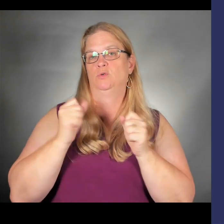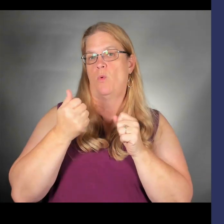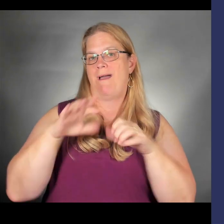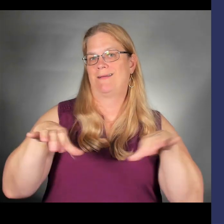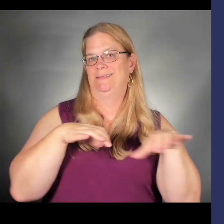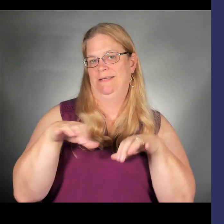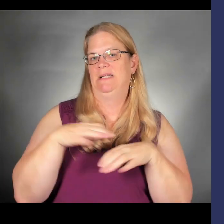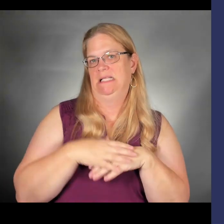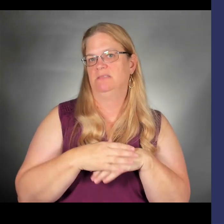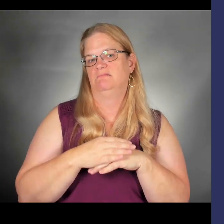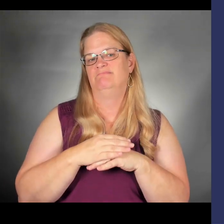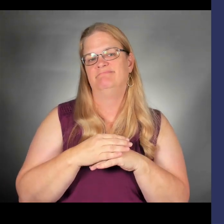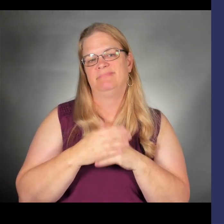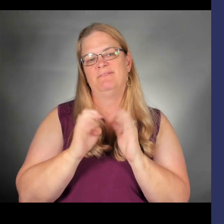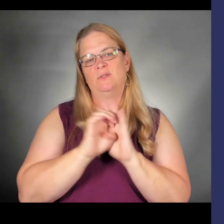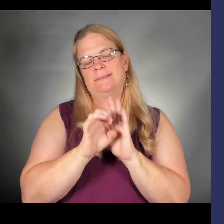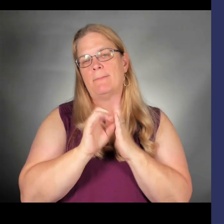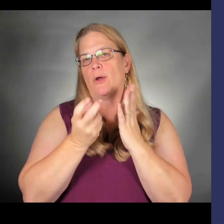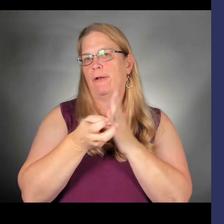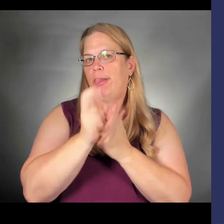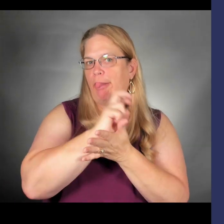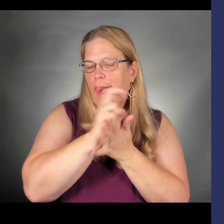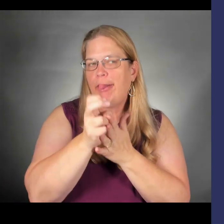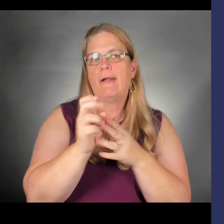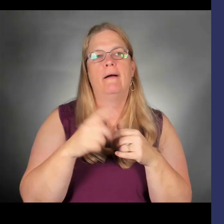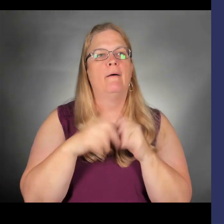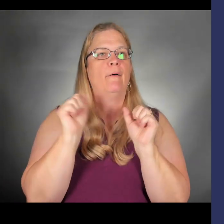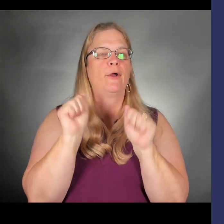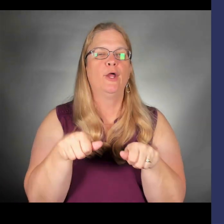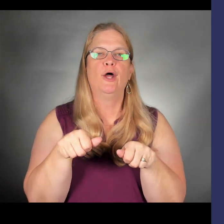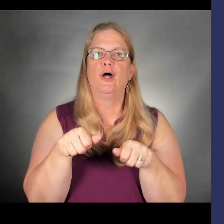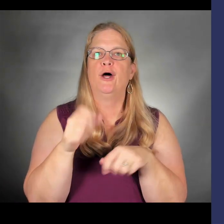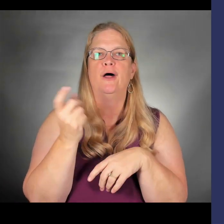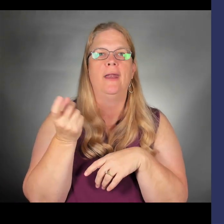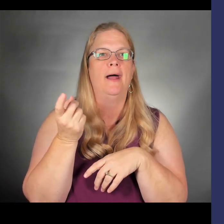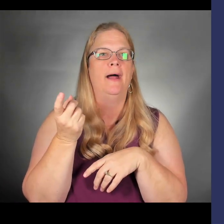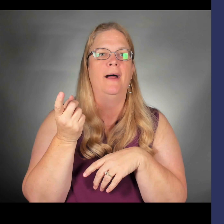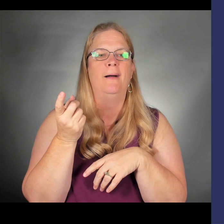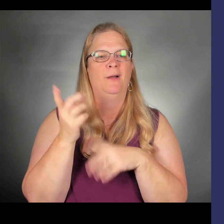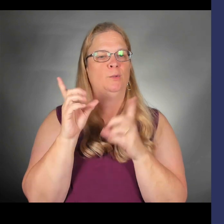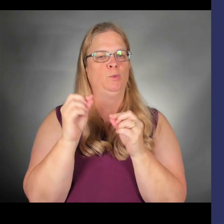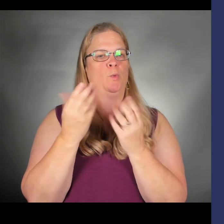Impulsivity-- that type of behavior activities. So again promiscuity, or